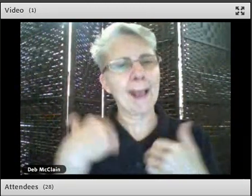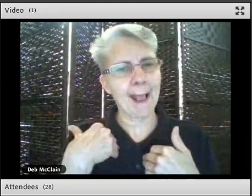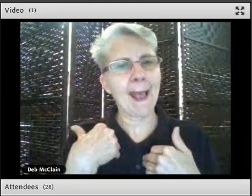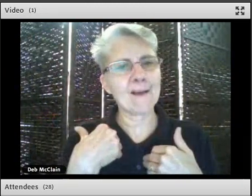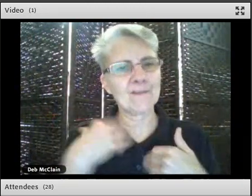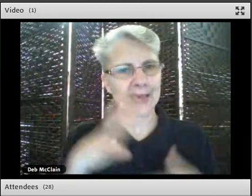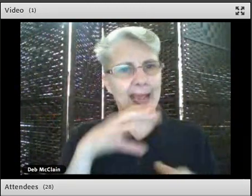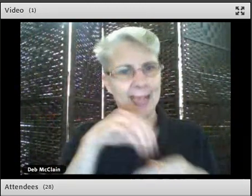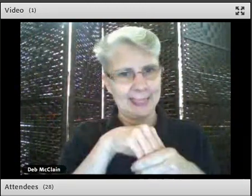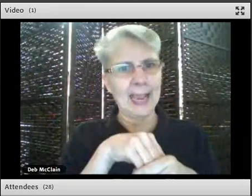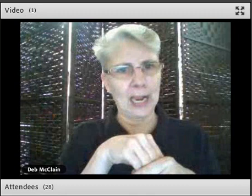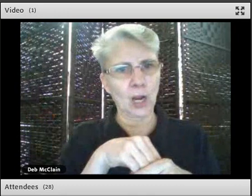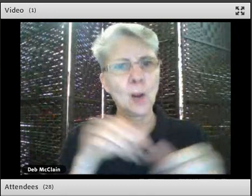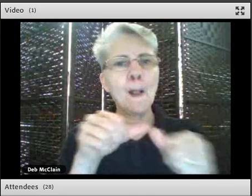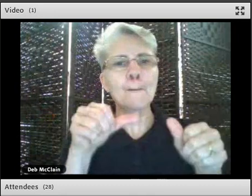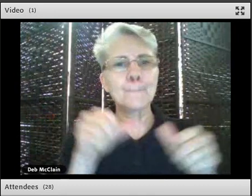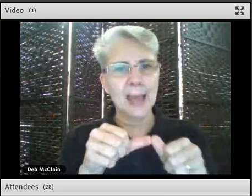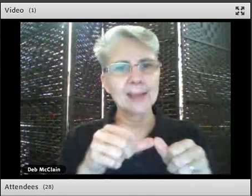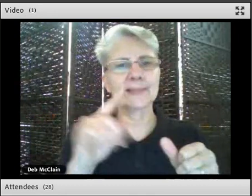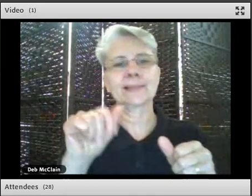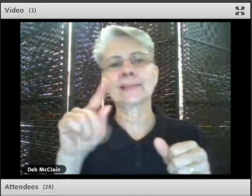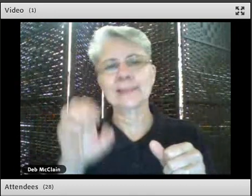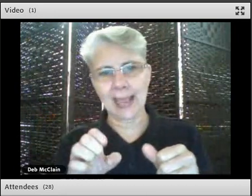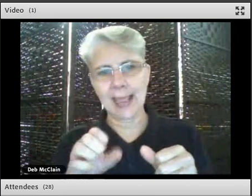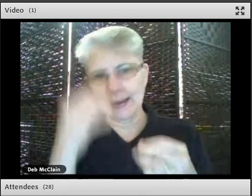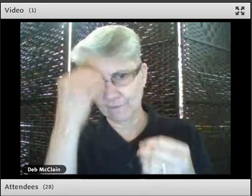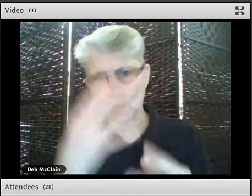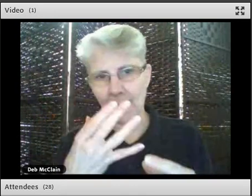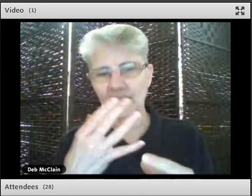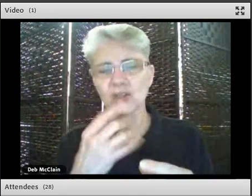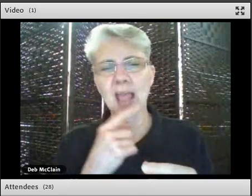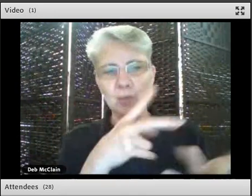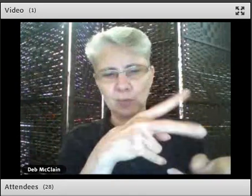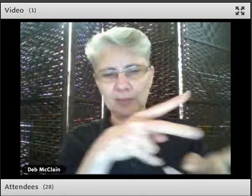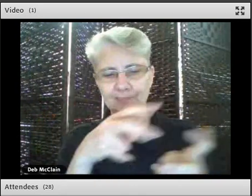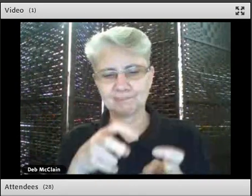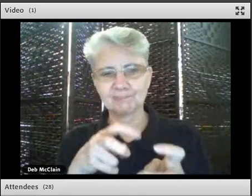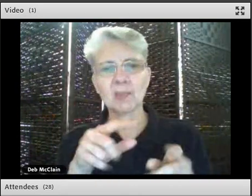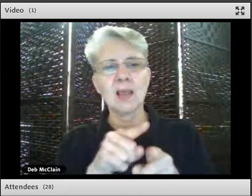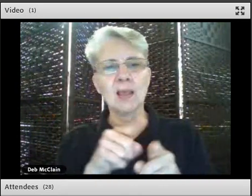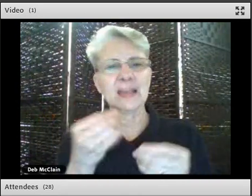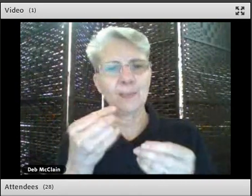I think 518 is repeatable, so you can have as many of them as you need to have.